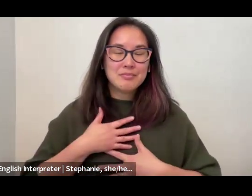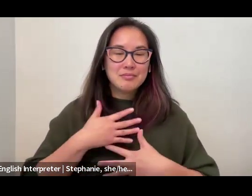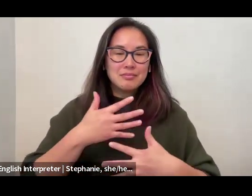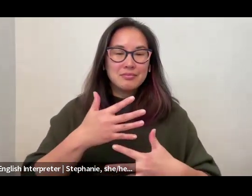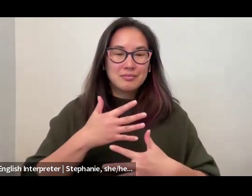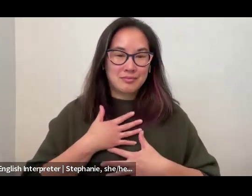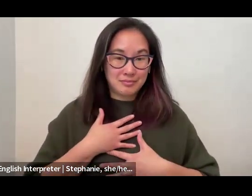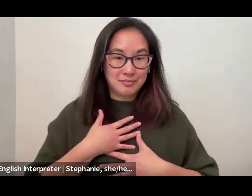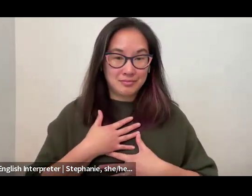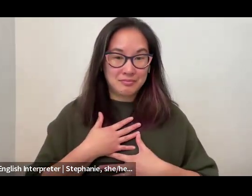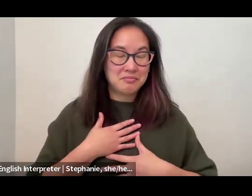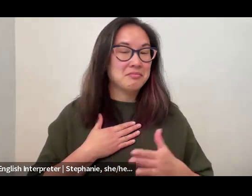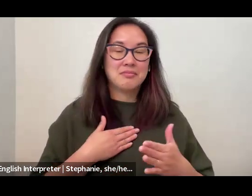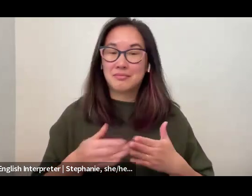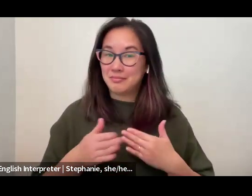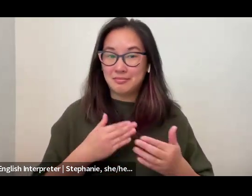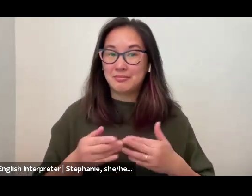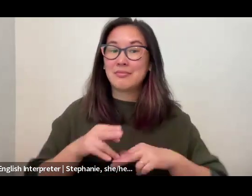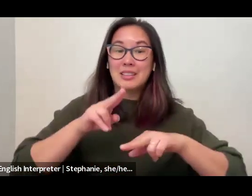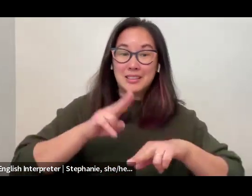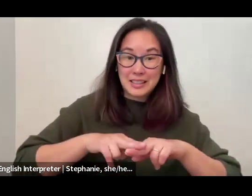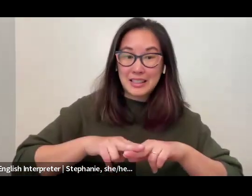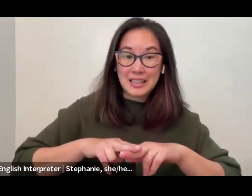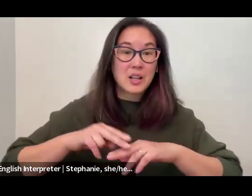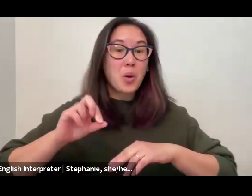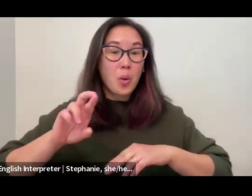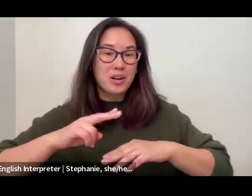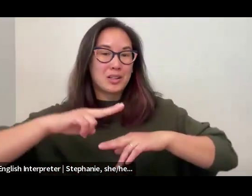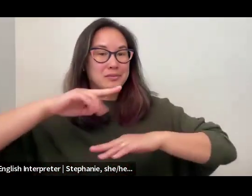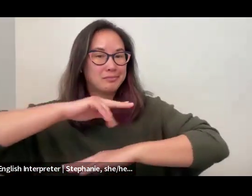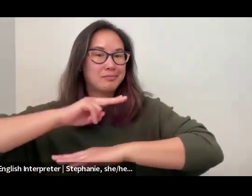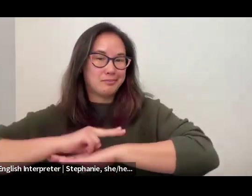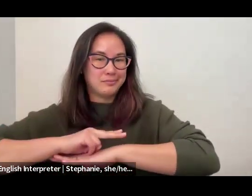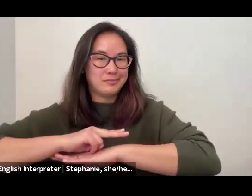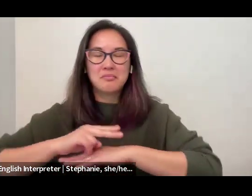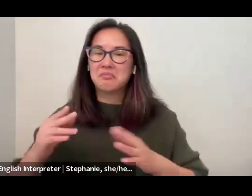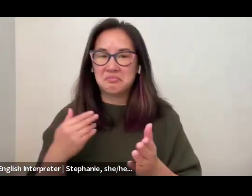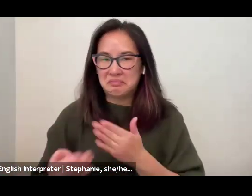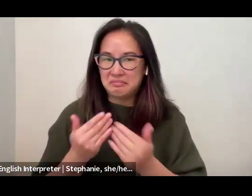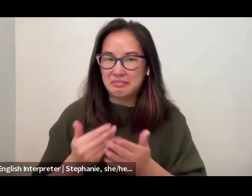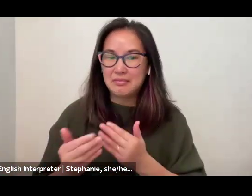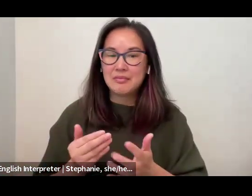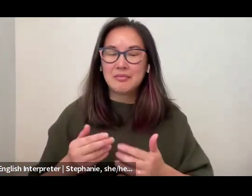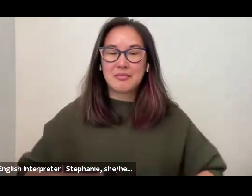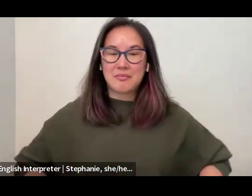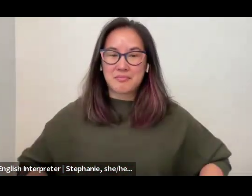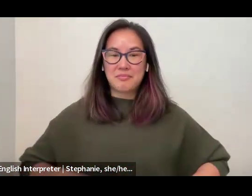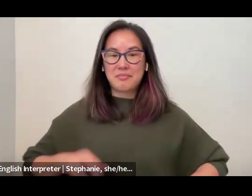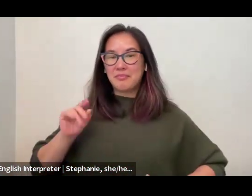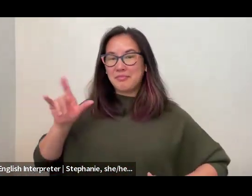Whether you're sitting or supine, we're going to take big belly breaths and then breathe out.